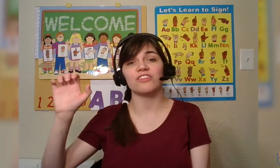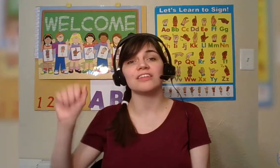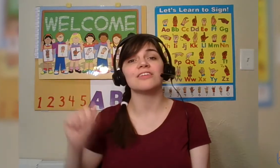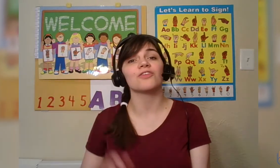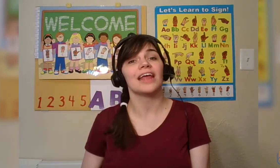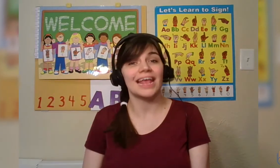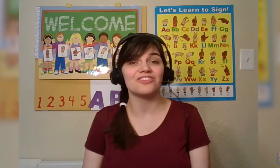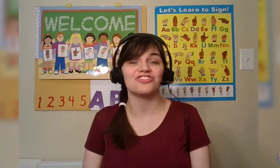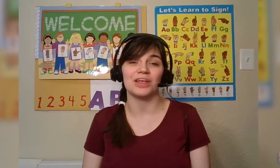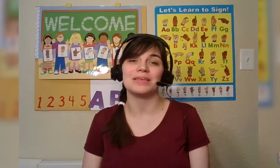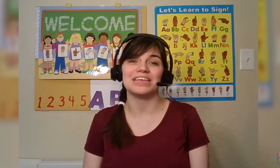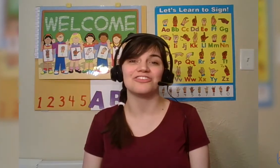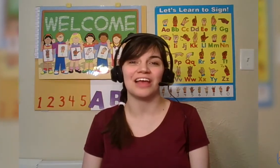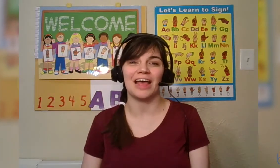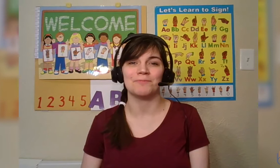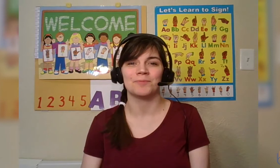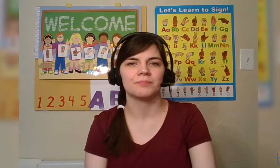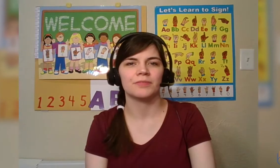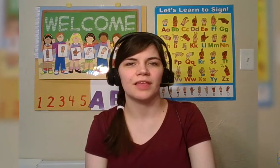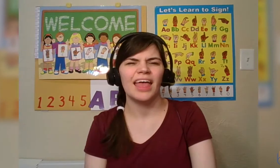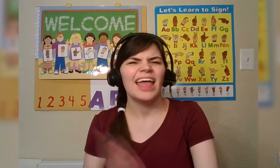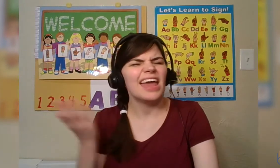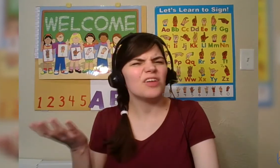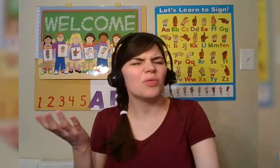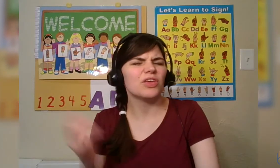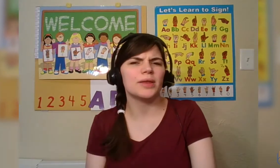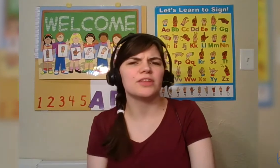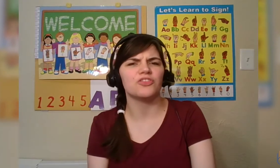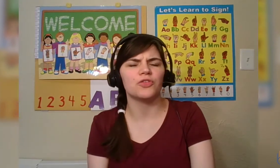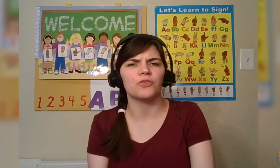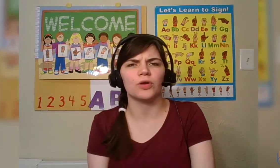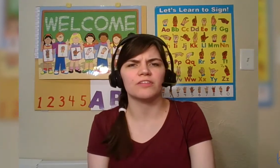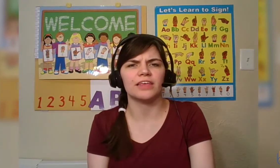just a different handshape each time. And I don't think we need to do those words again.